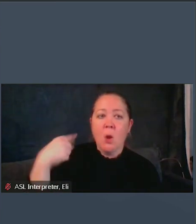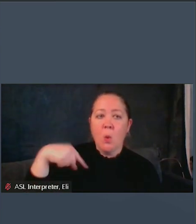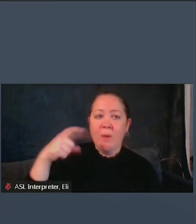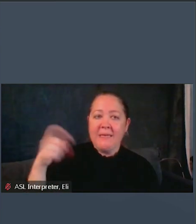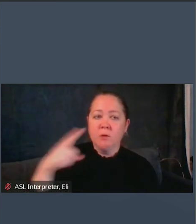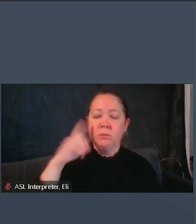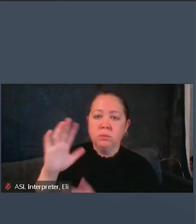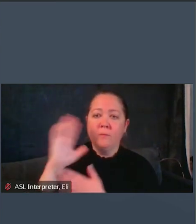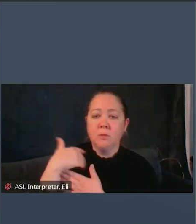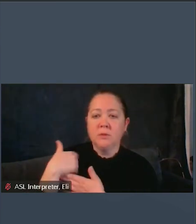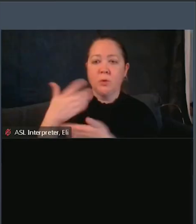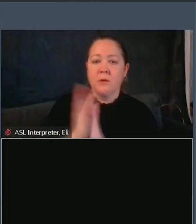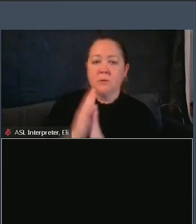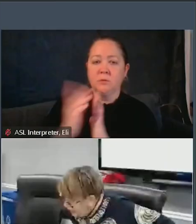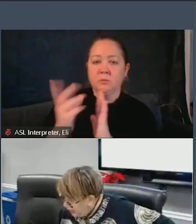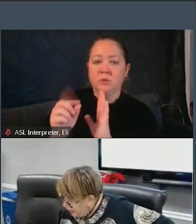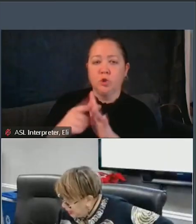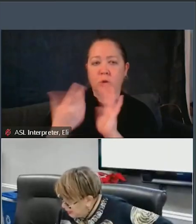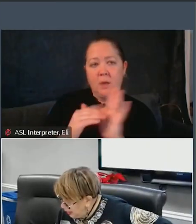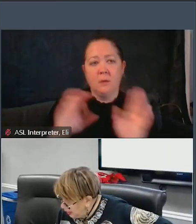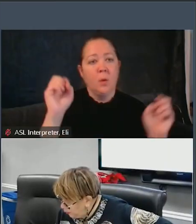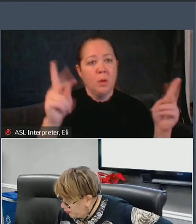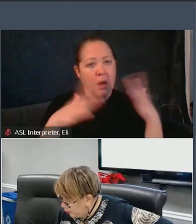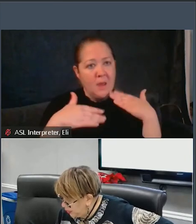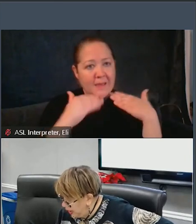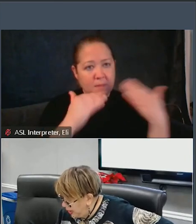Harrison at I was there any kind of virtual meeting